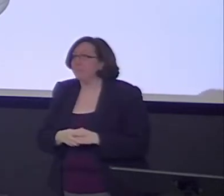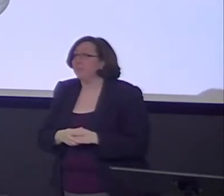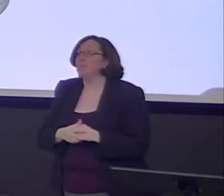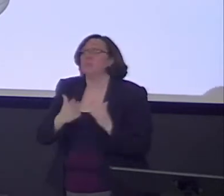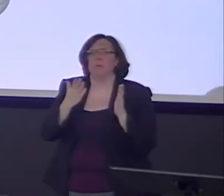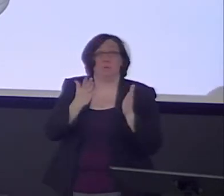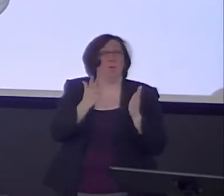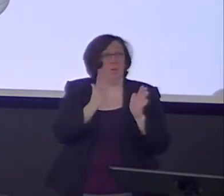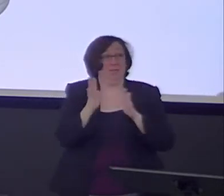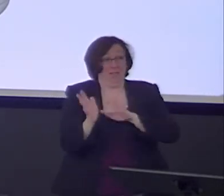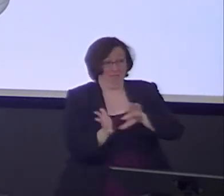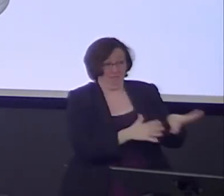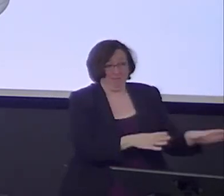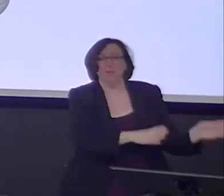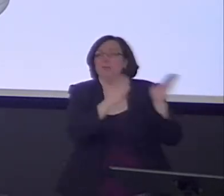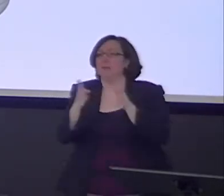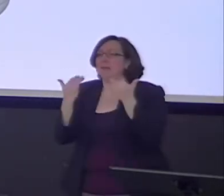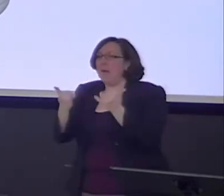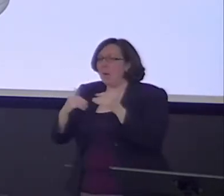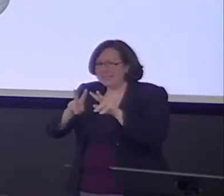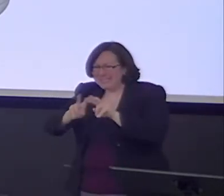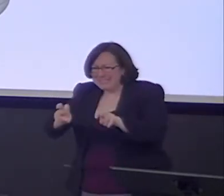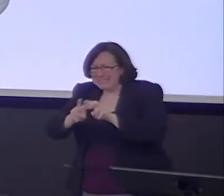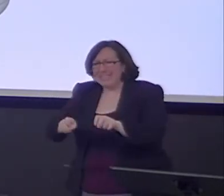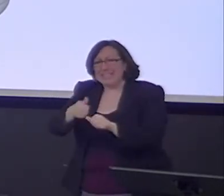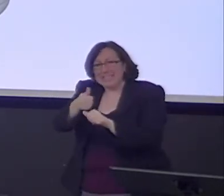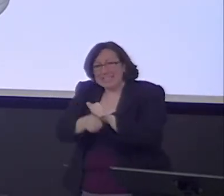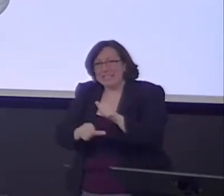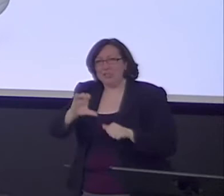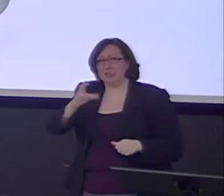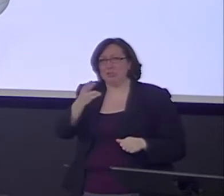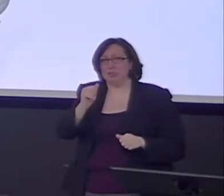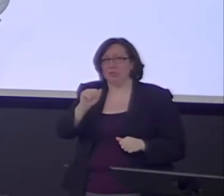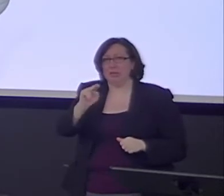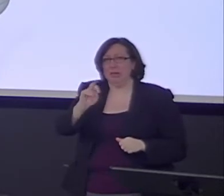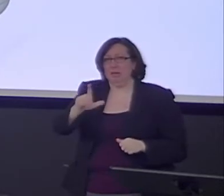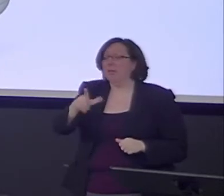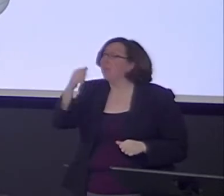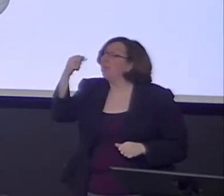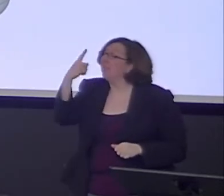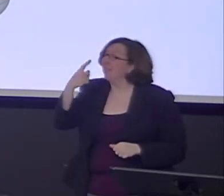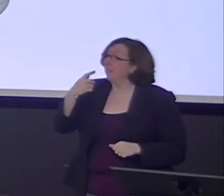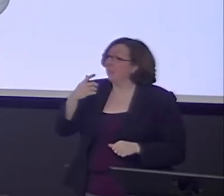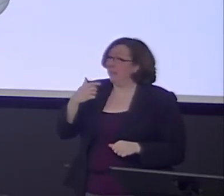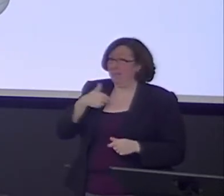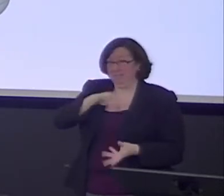I look at each single channel by itself, and by the way I'm doing a lot of subjects here, 58 subjects.